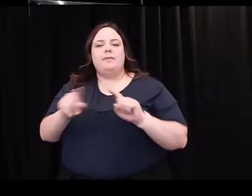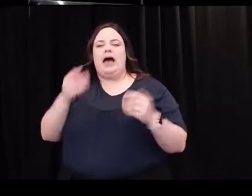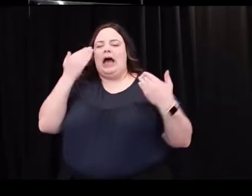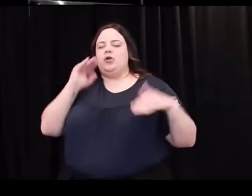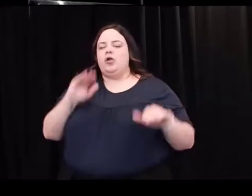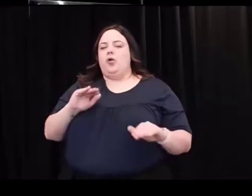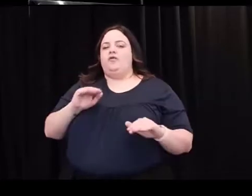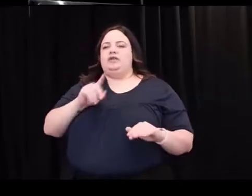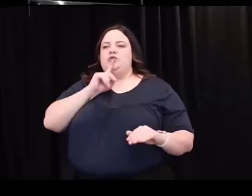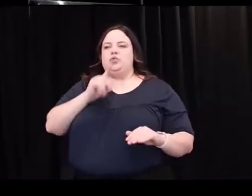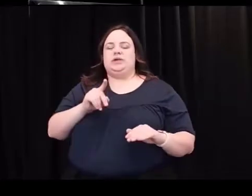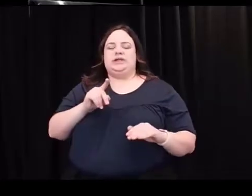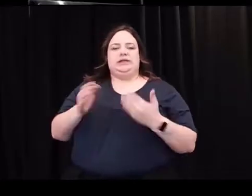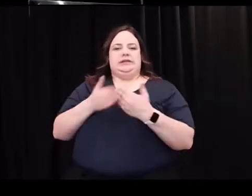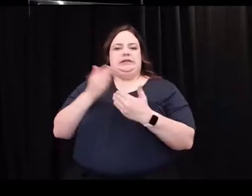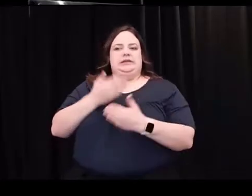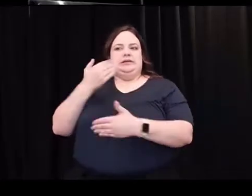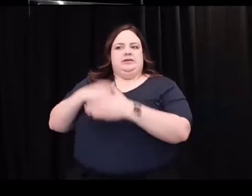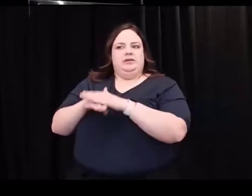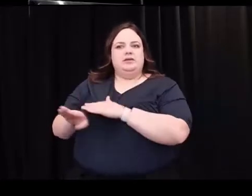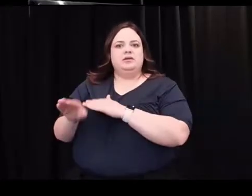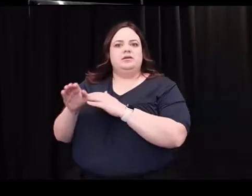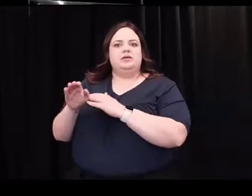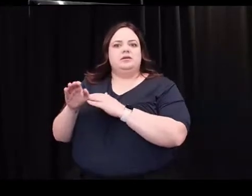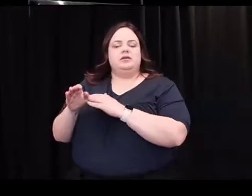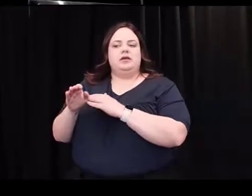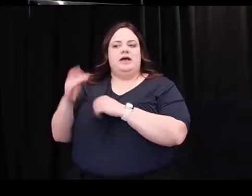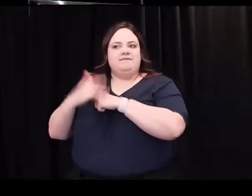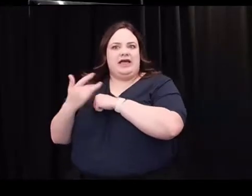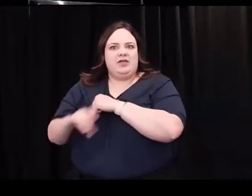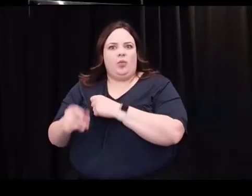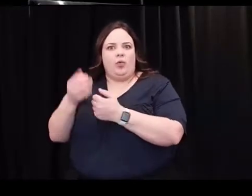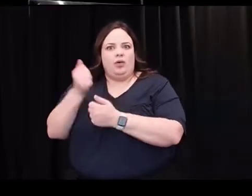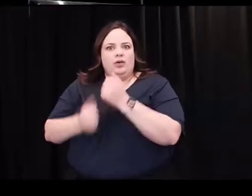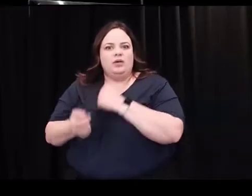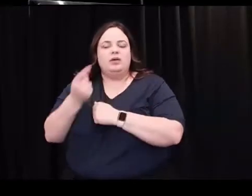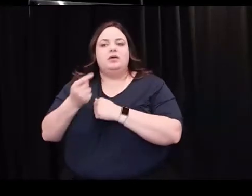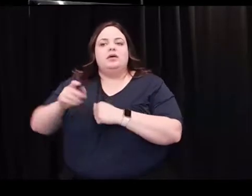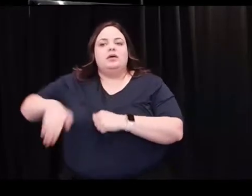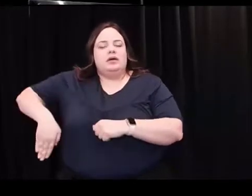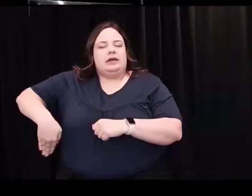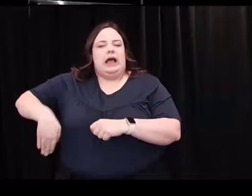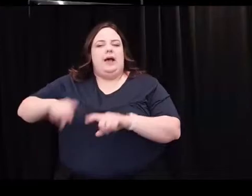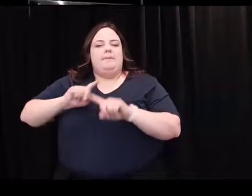chart library out there that that does that sort of stuff, but at minimum like a ta table